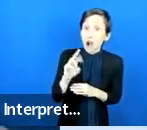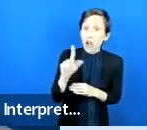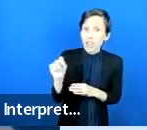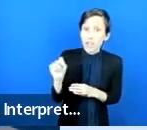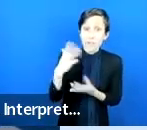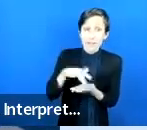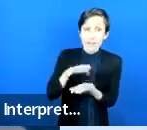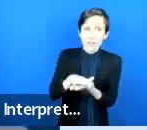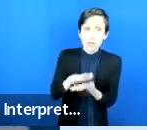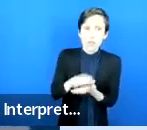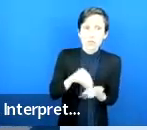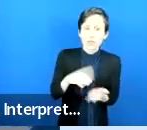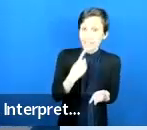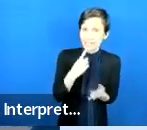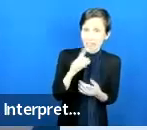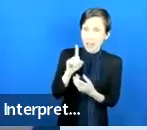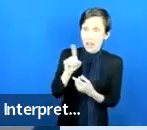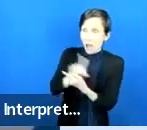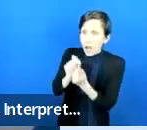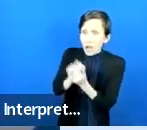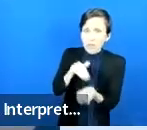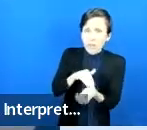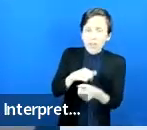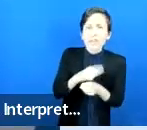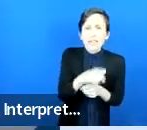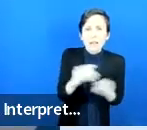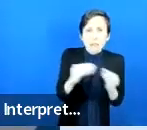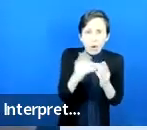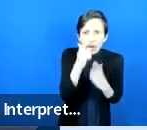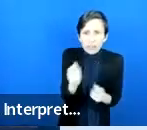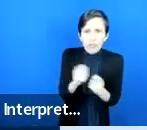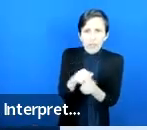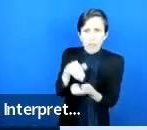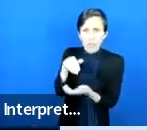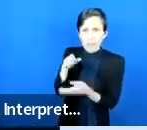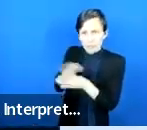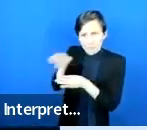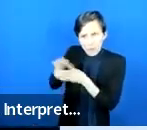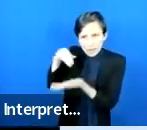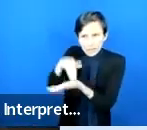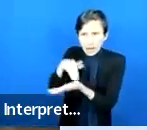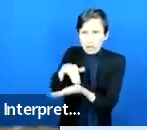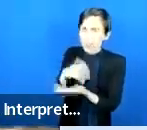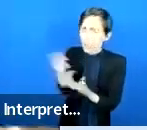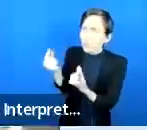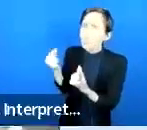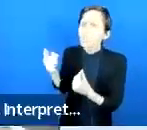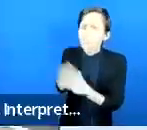with doctors made them more interested in medicine and what doctors do. Together with our community